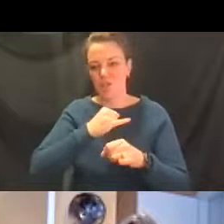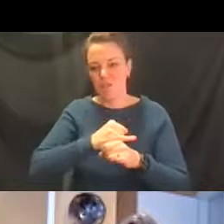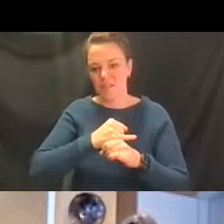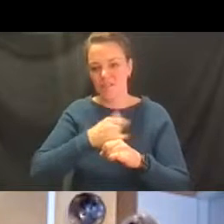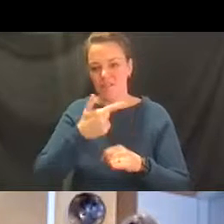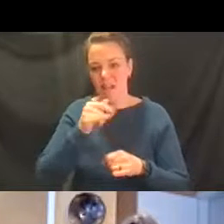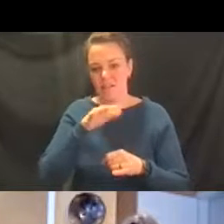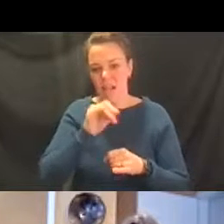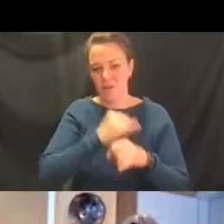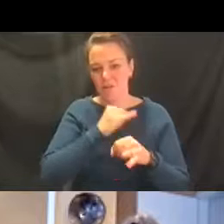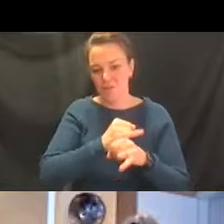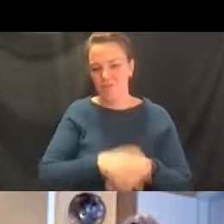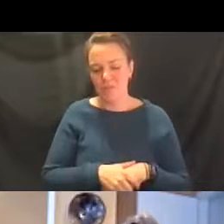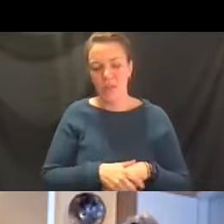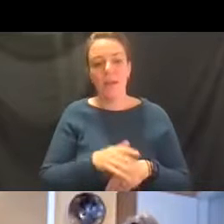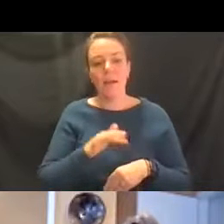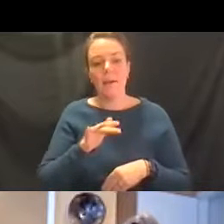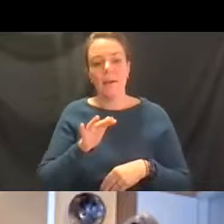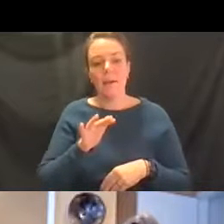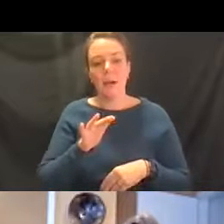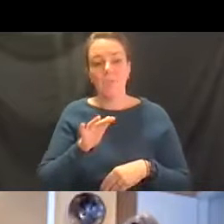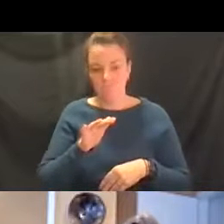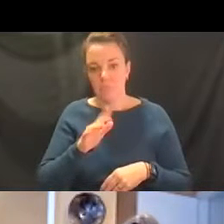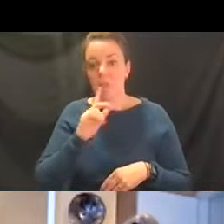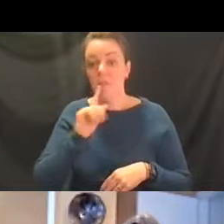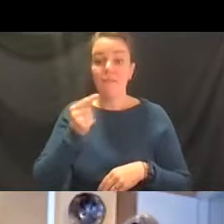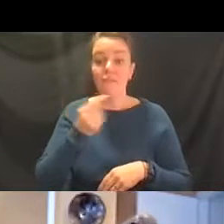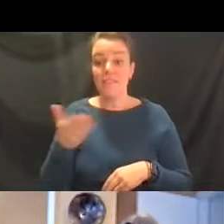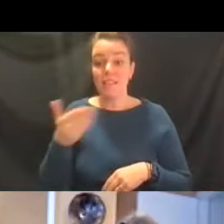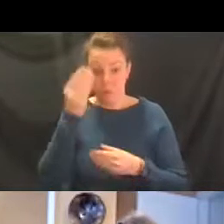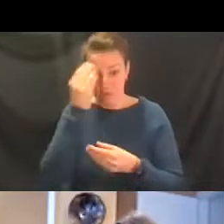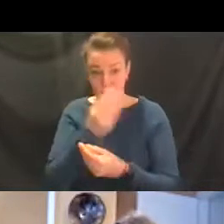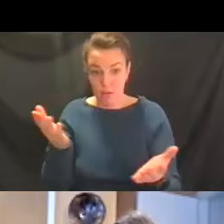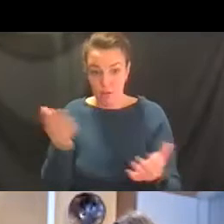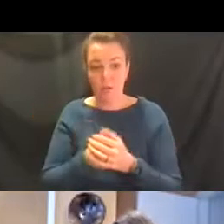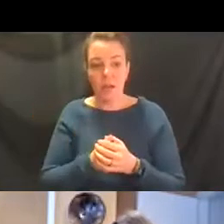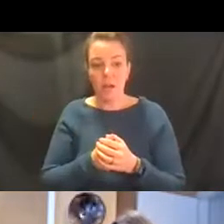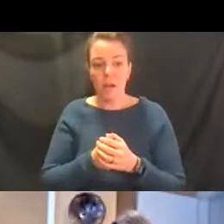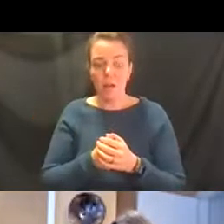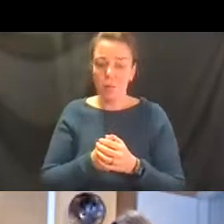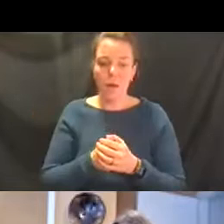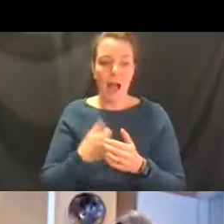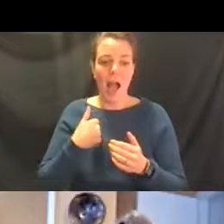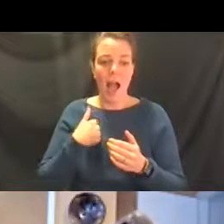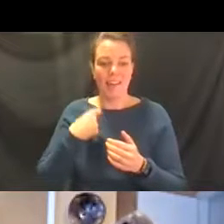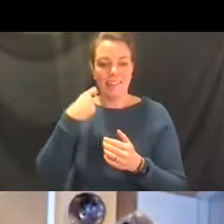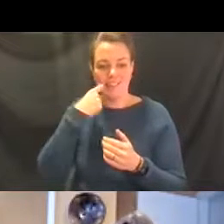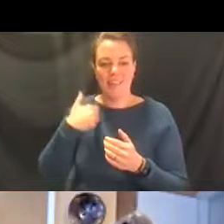but the first thing I want to acknowledge is I had a really robust conversation with Laura Robinson.